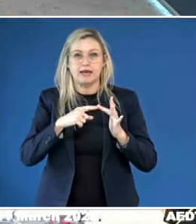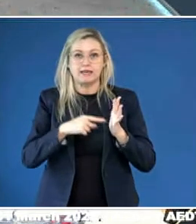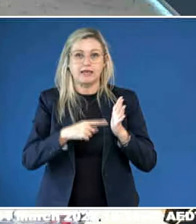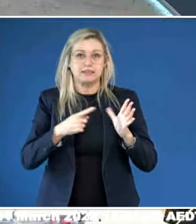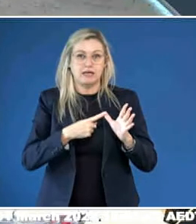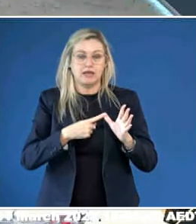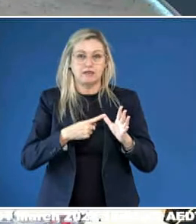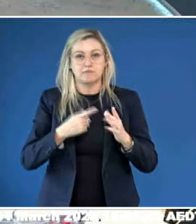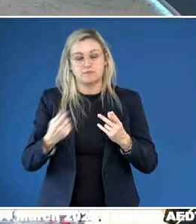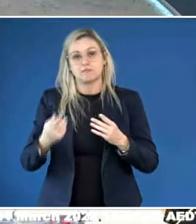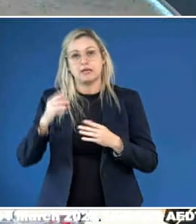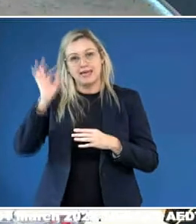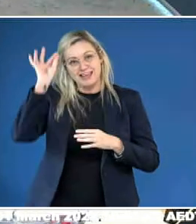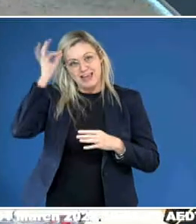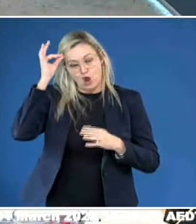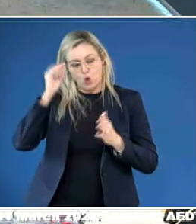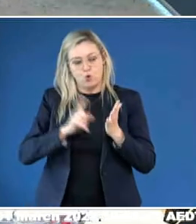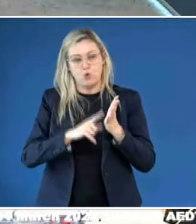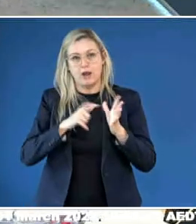Make a choice, Ms Eastman, 15 or 20.